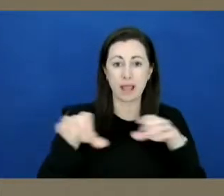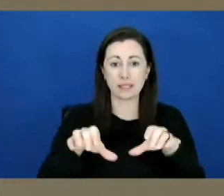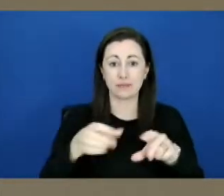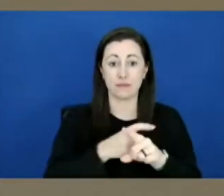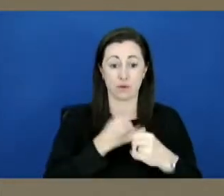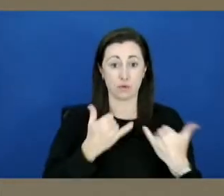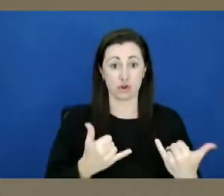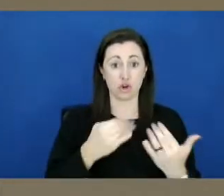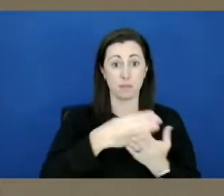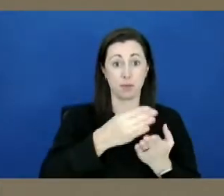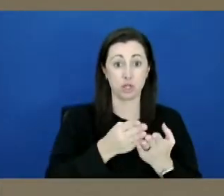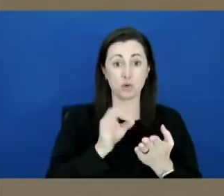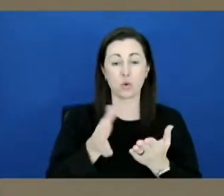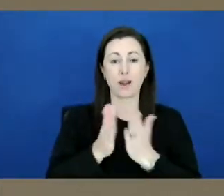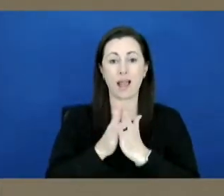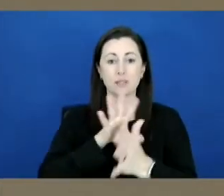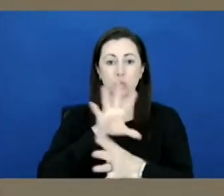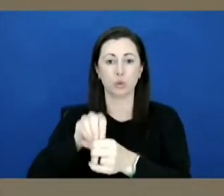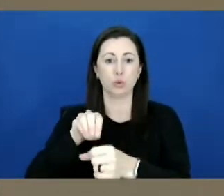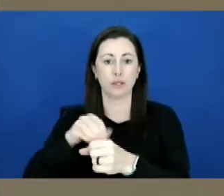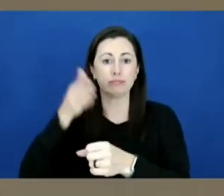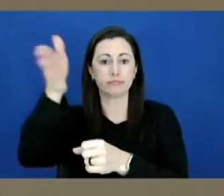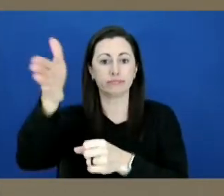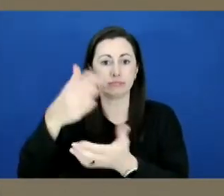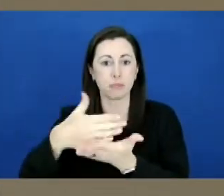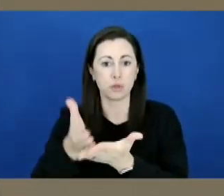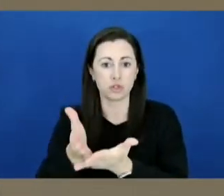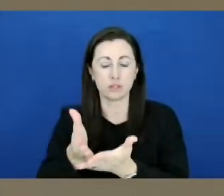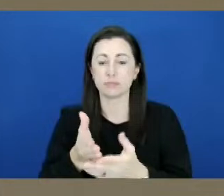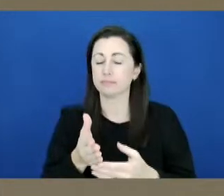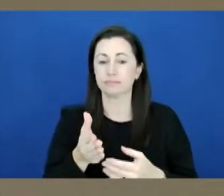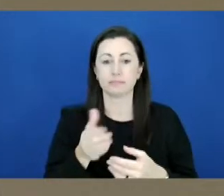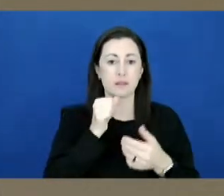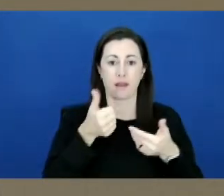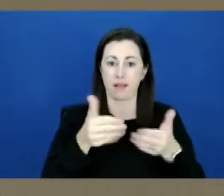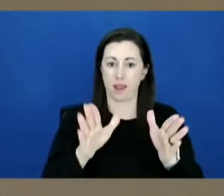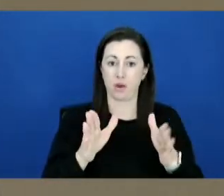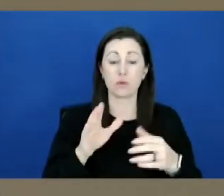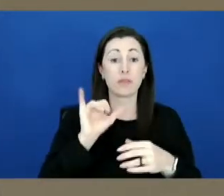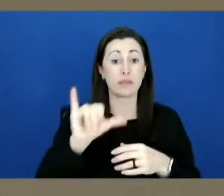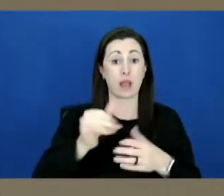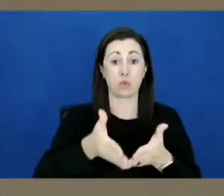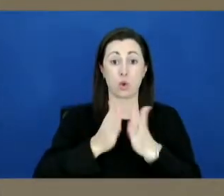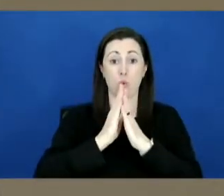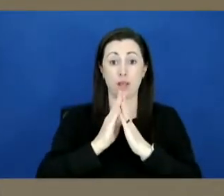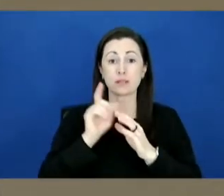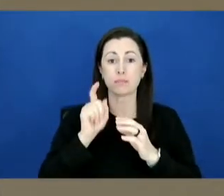CERTAIN PROGRAM OR ACTIVITY, EITHER FROM THE CURRENT BUDGET